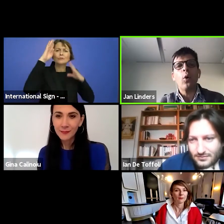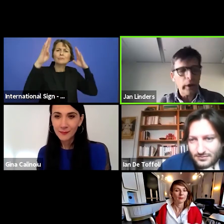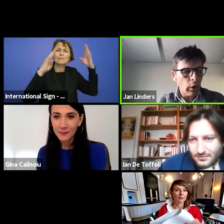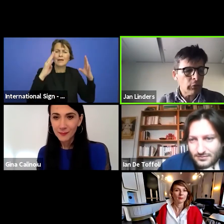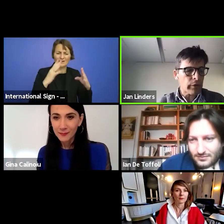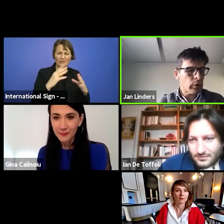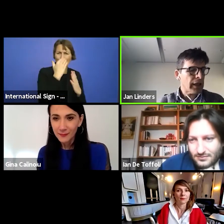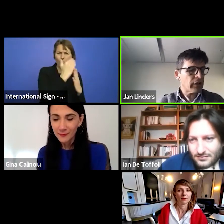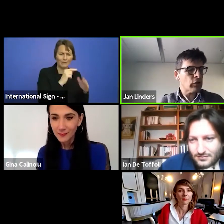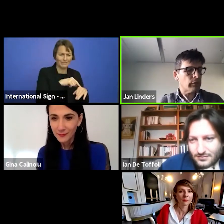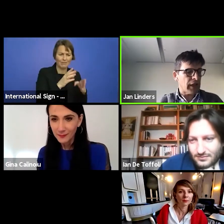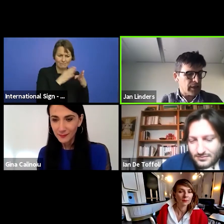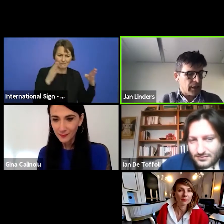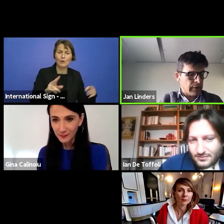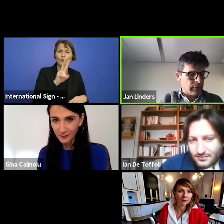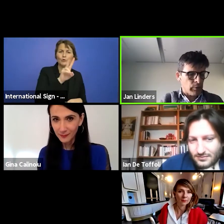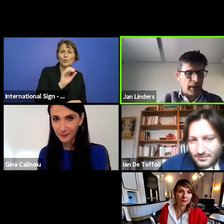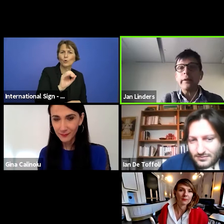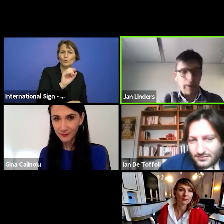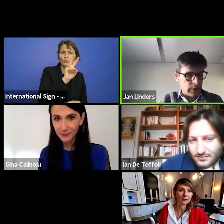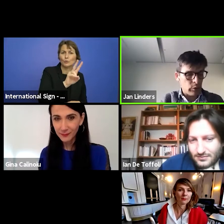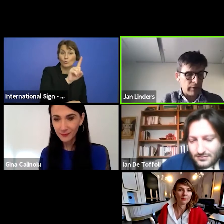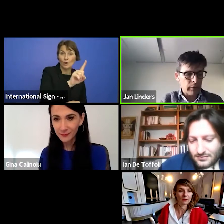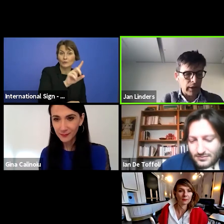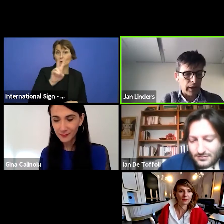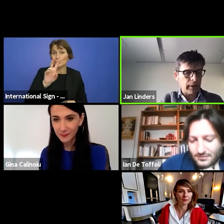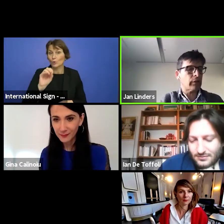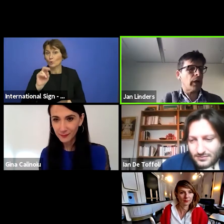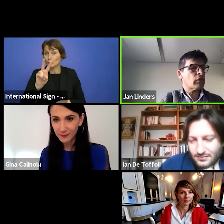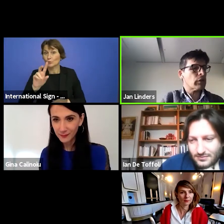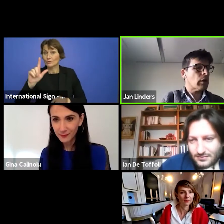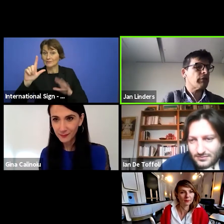We call for the collection of data in this domain at the EU level and the creation of a